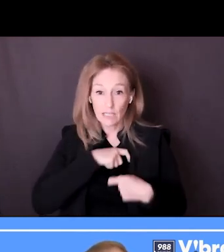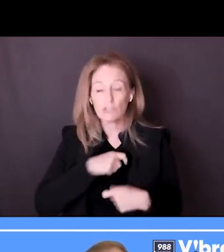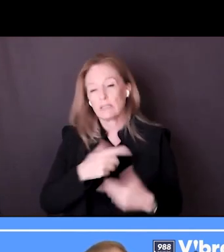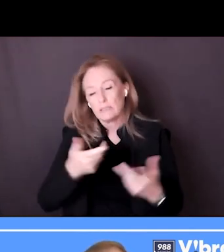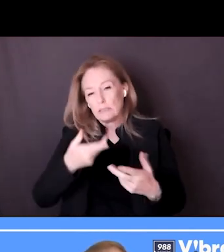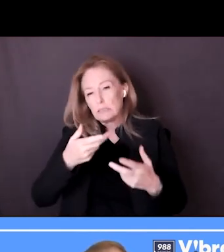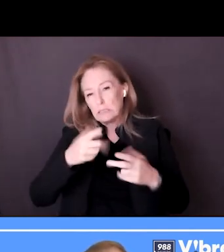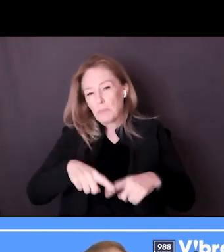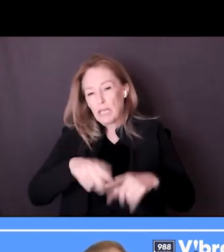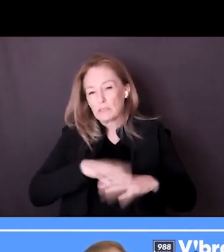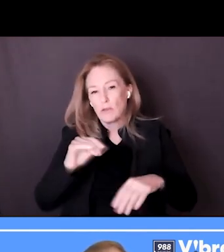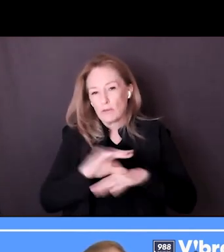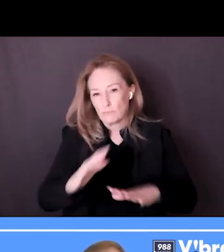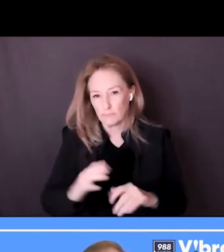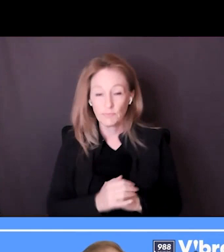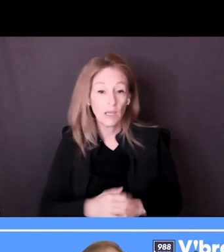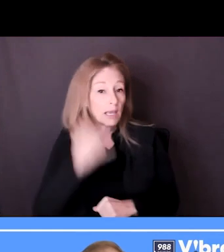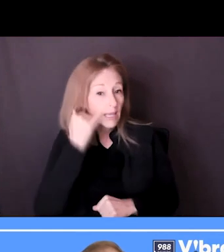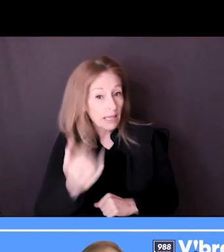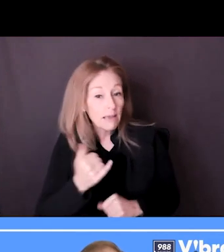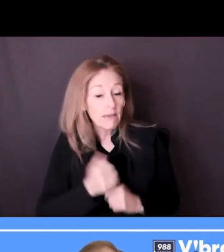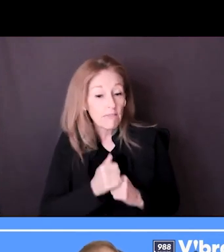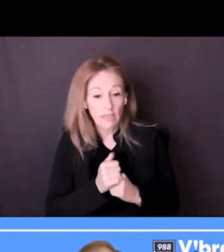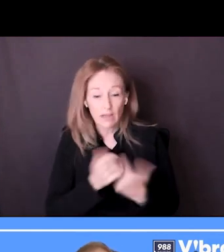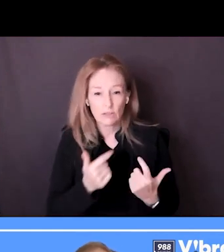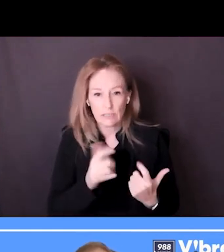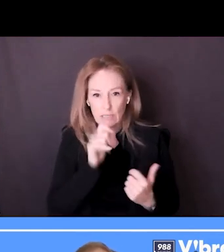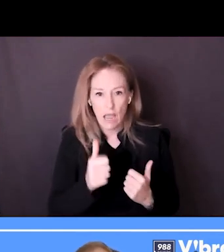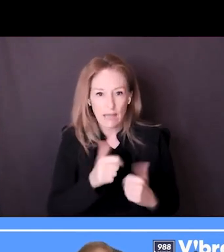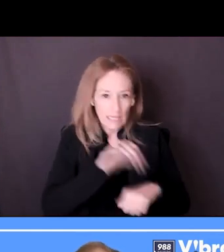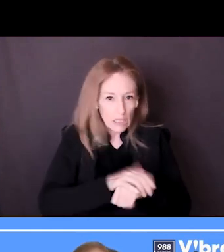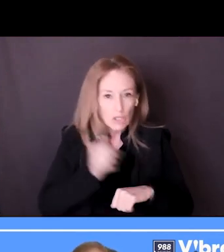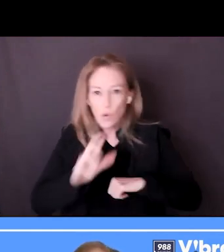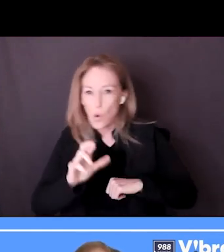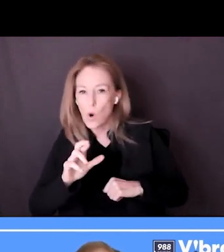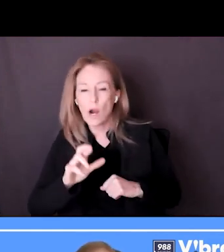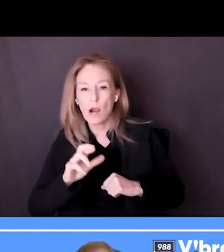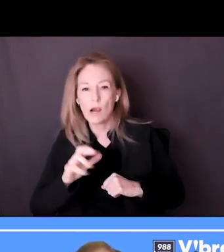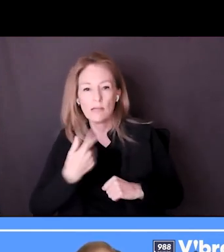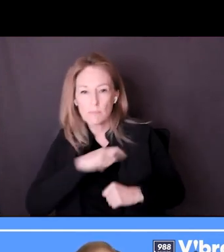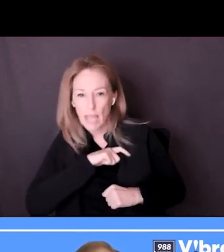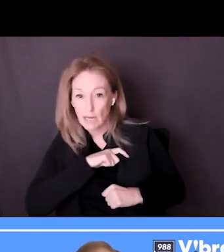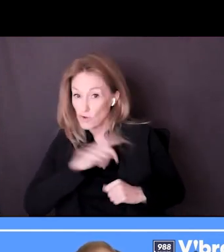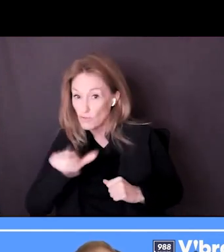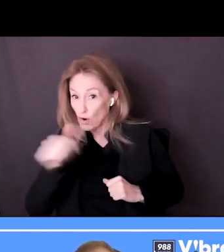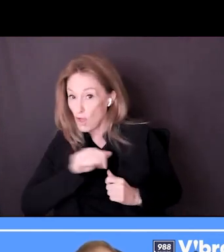AND OR SPANISH, ARE THERE OPTIONS?